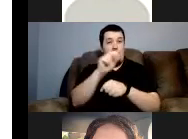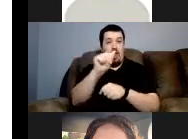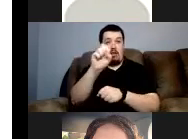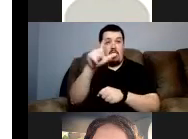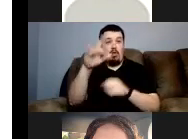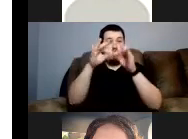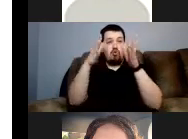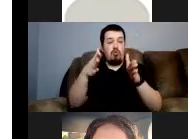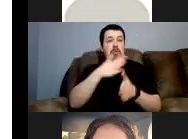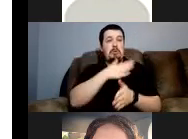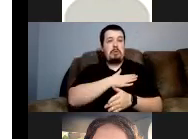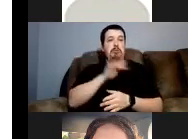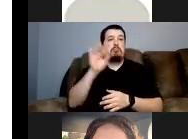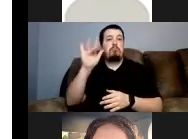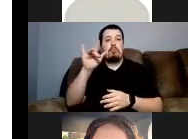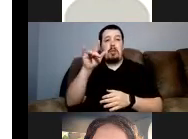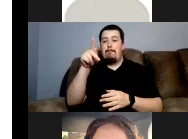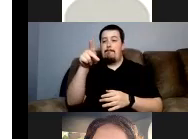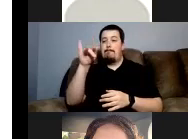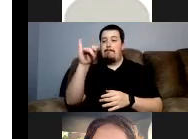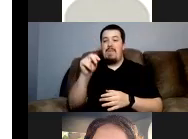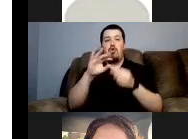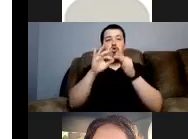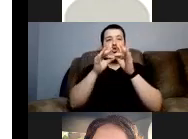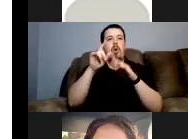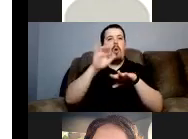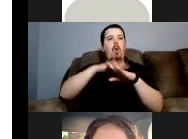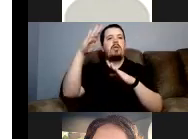should pin the video to of the interpreter to the top of your screen, so that they stay right